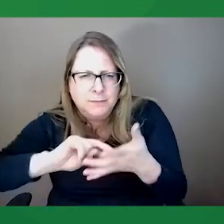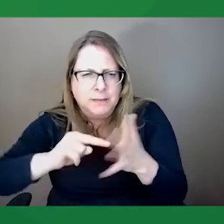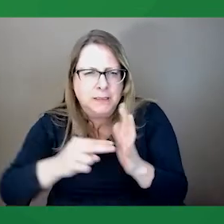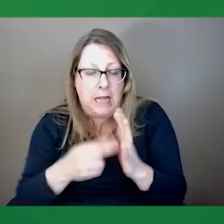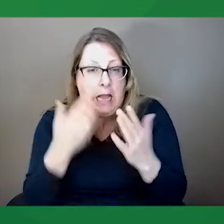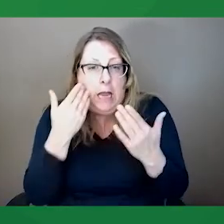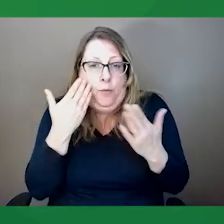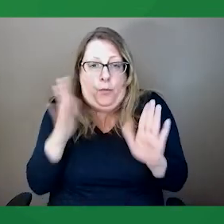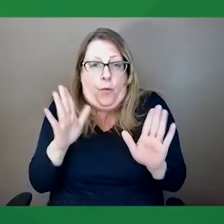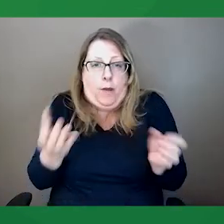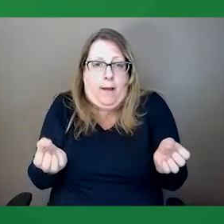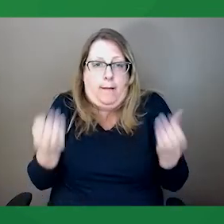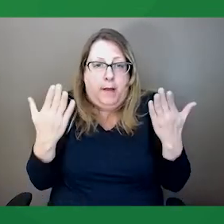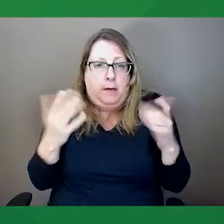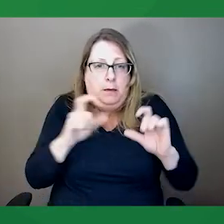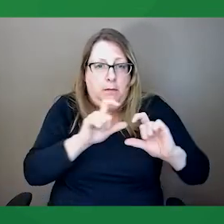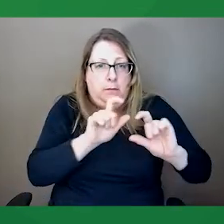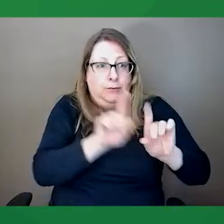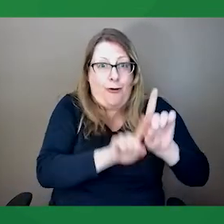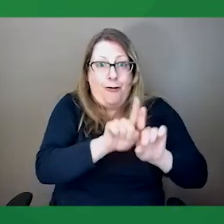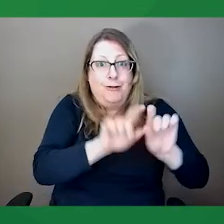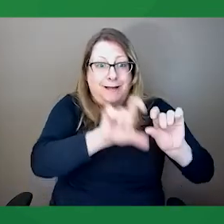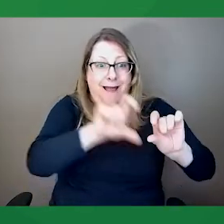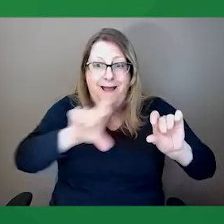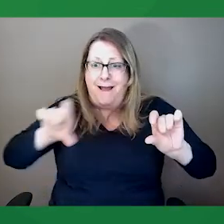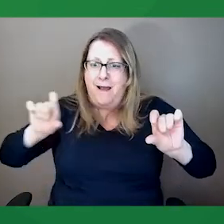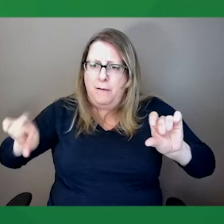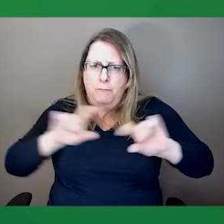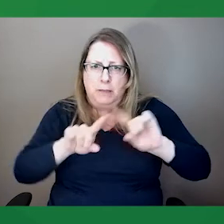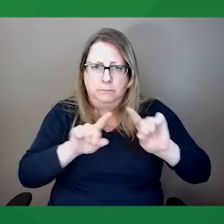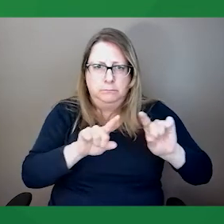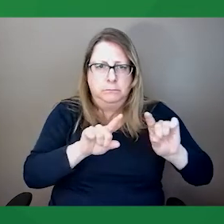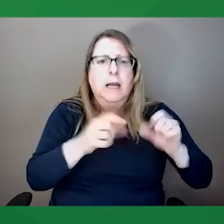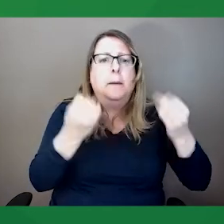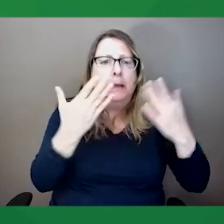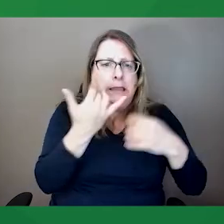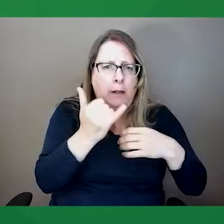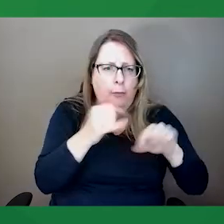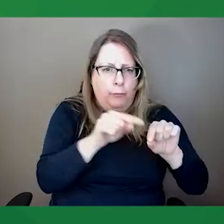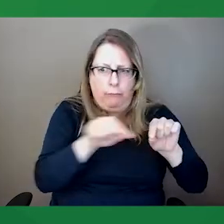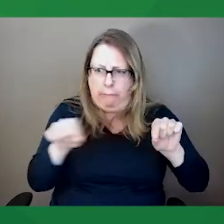so if I'm not able to see that color contrast, I don't know how many reviews this product have.